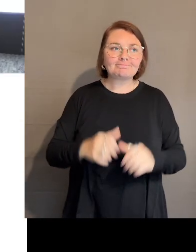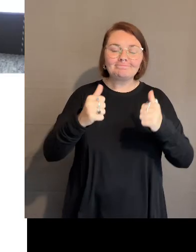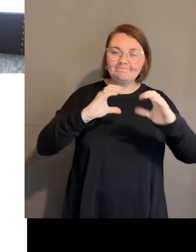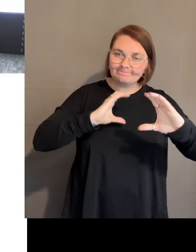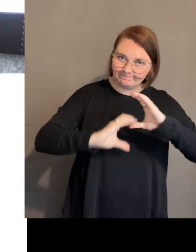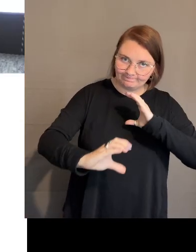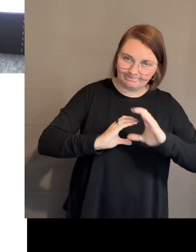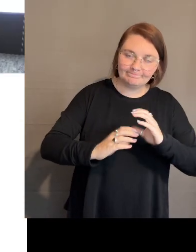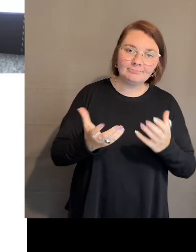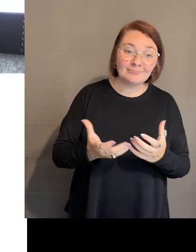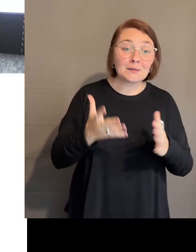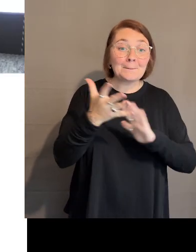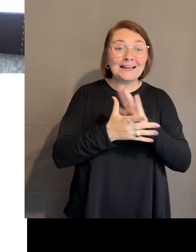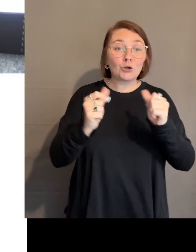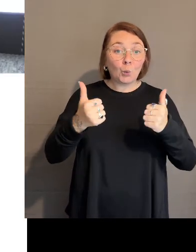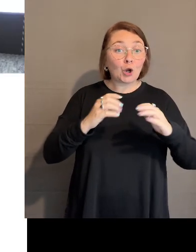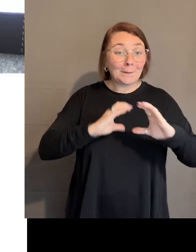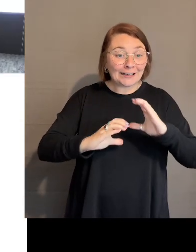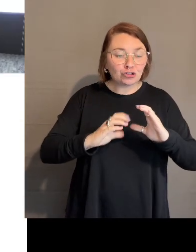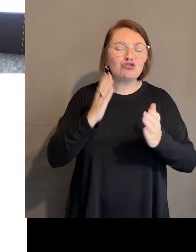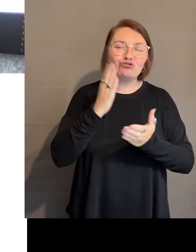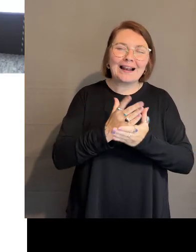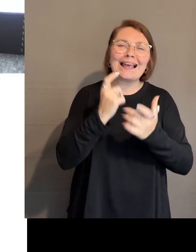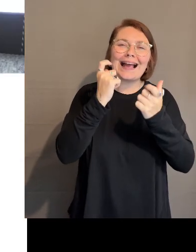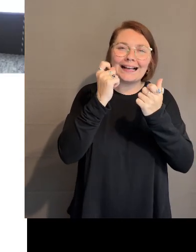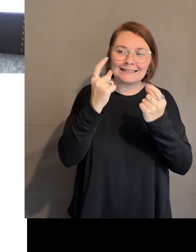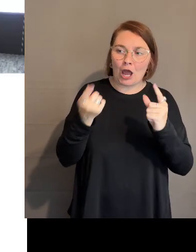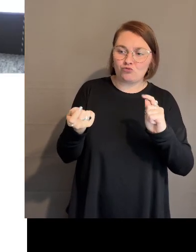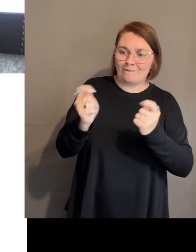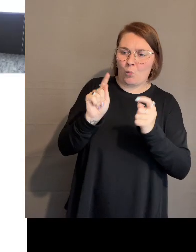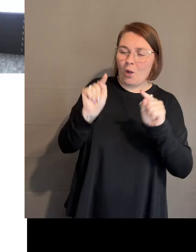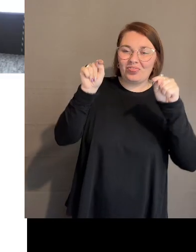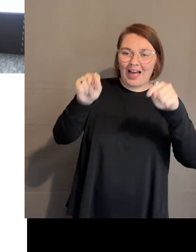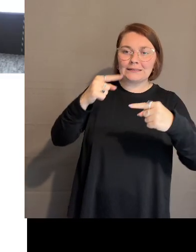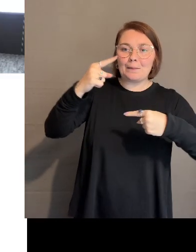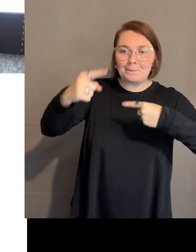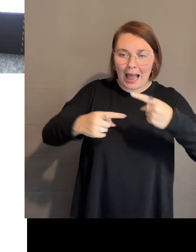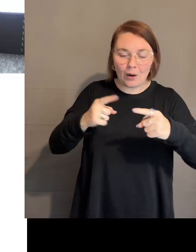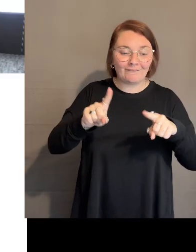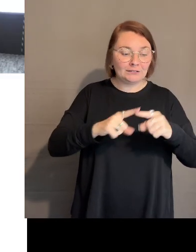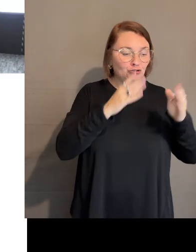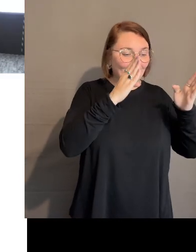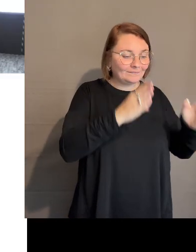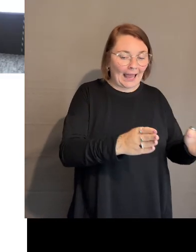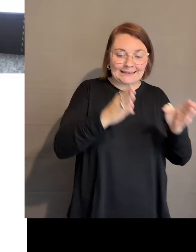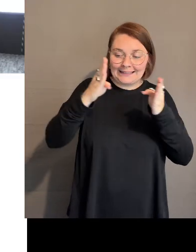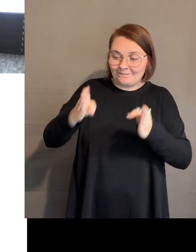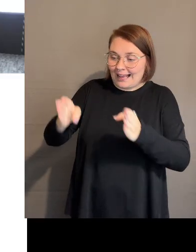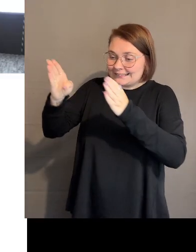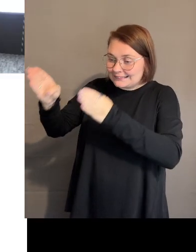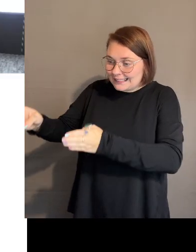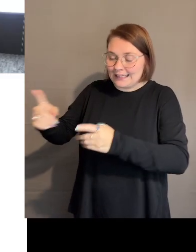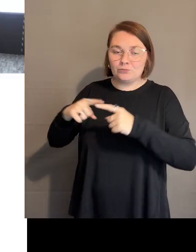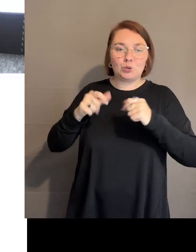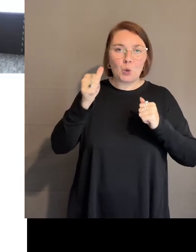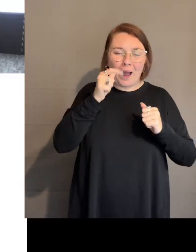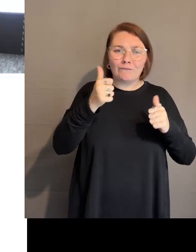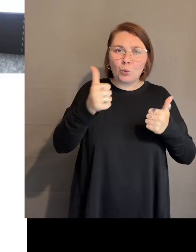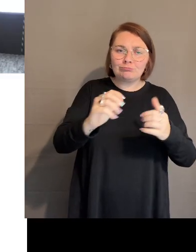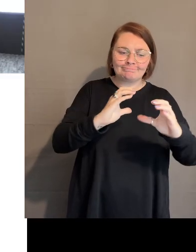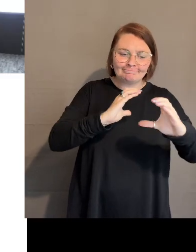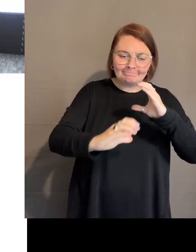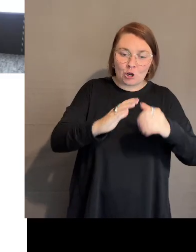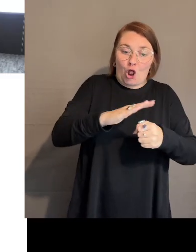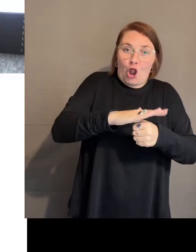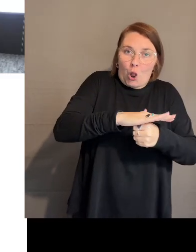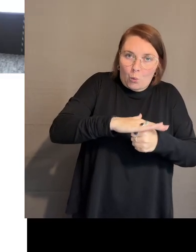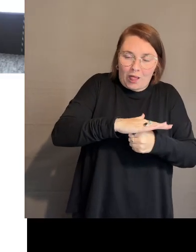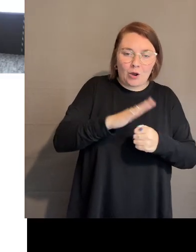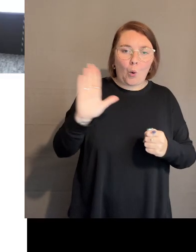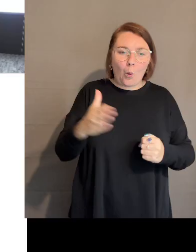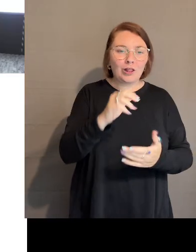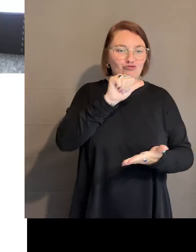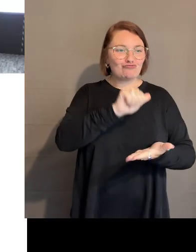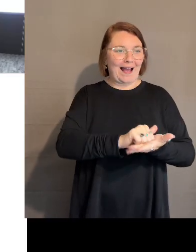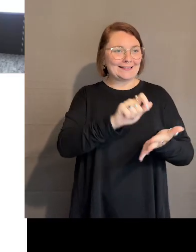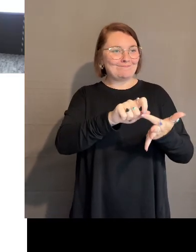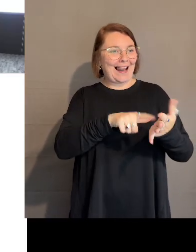Good communication, so by that meaning, we really understand what this reform's about, we understand the different phases of it, that we've got good local communication as well, so everybody's in the right sort of place.